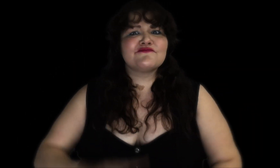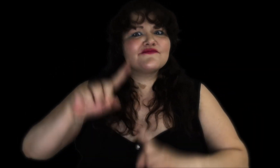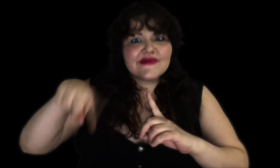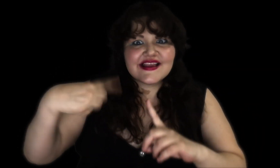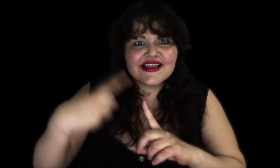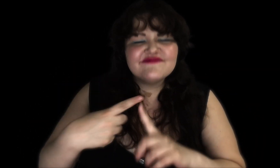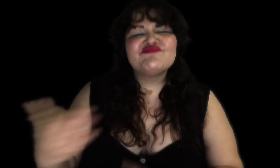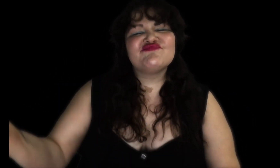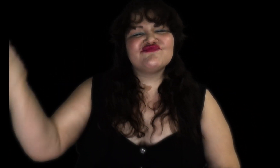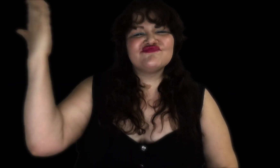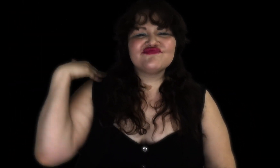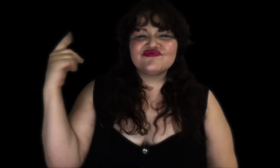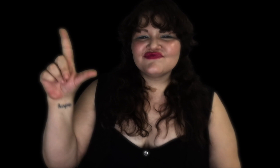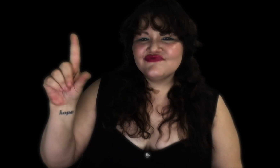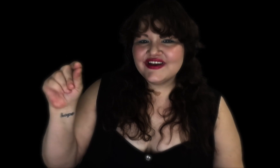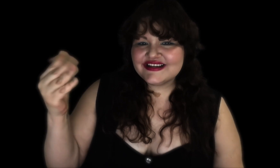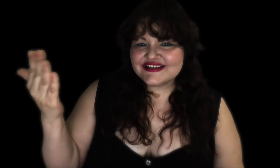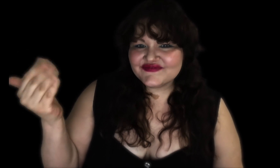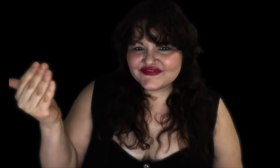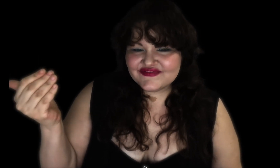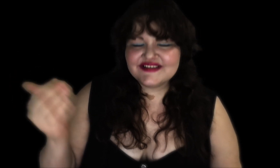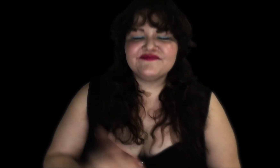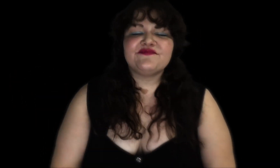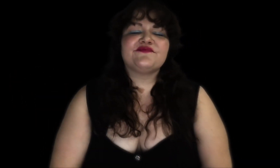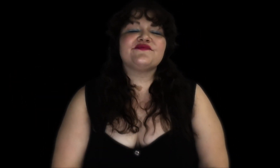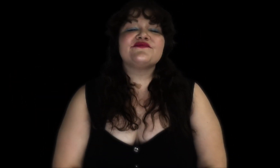I founded DS back in 2015.